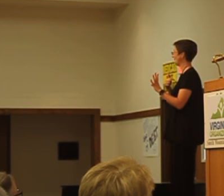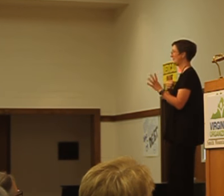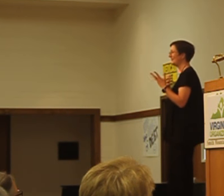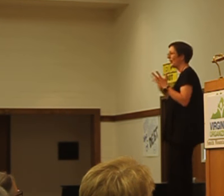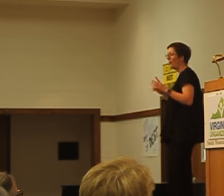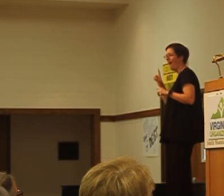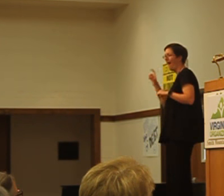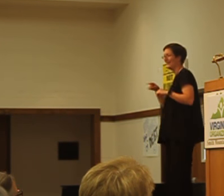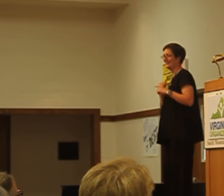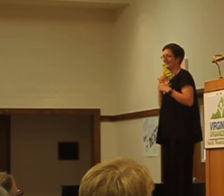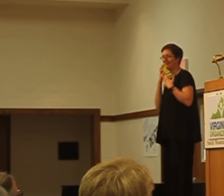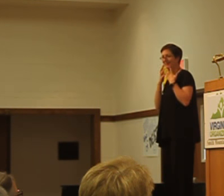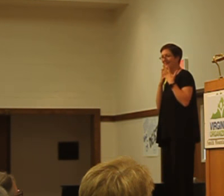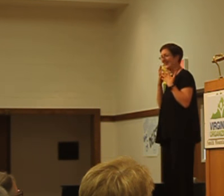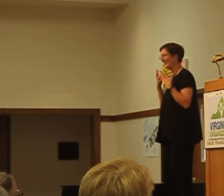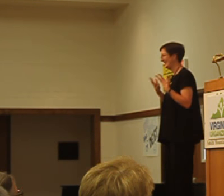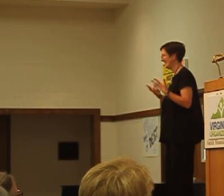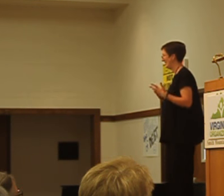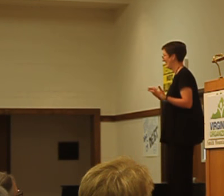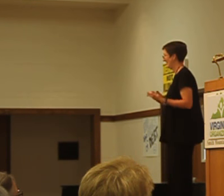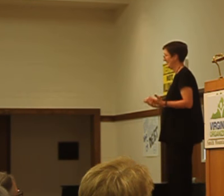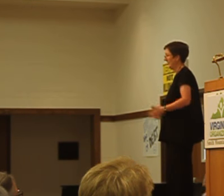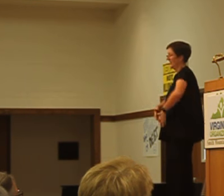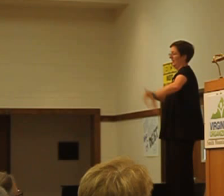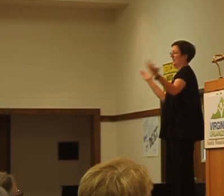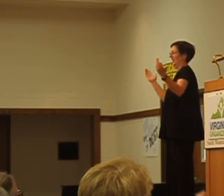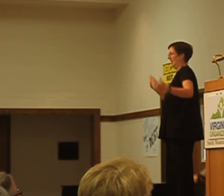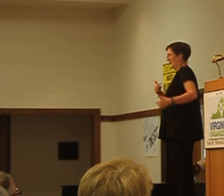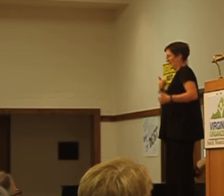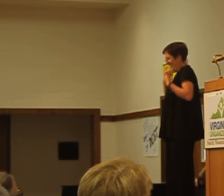but that's what I had to do because I'd never voted before in my life.